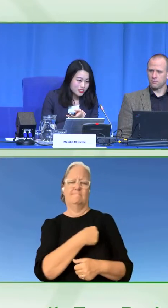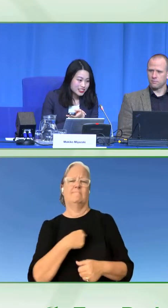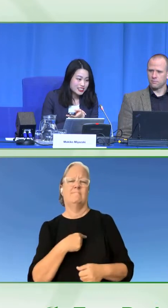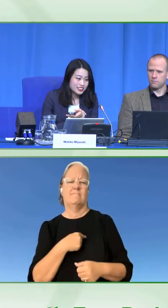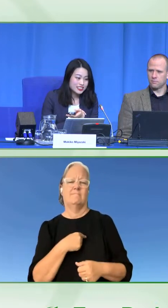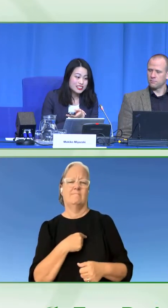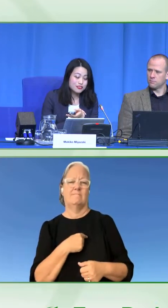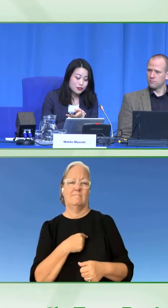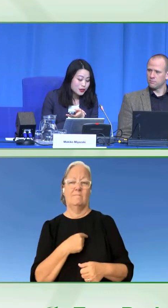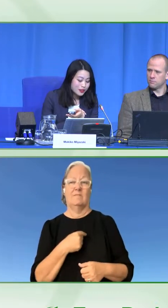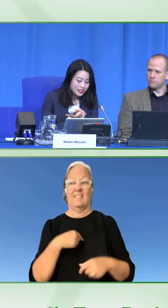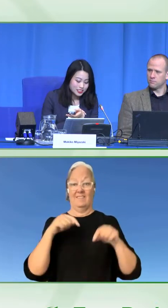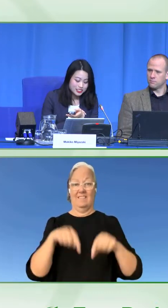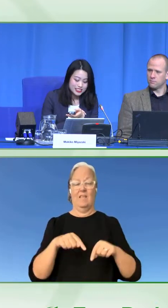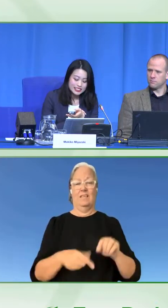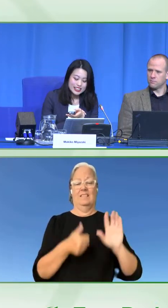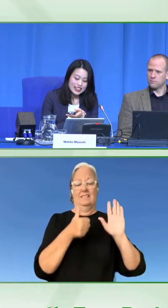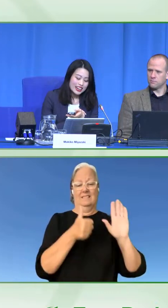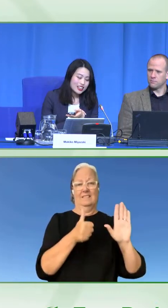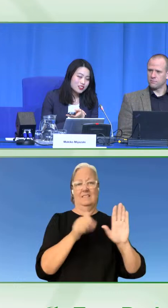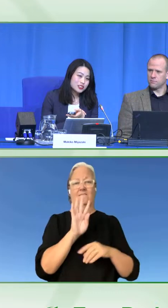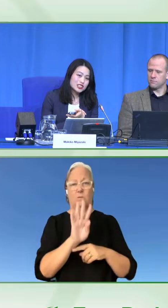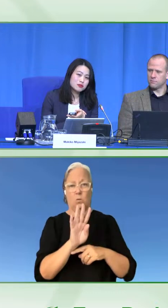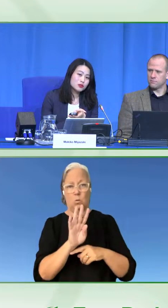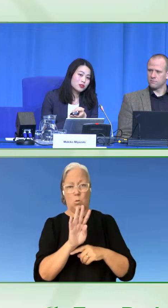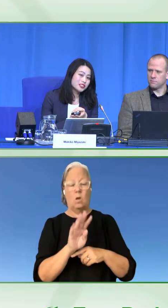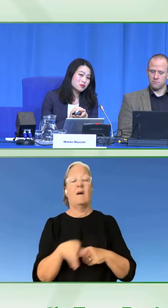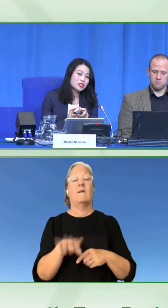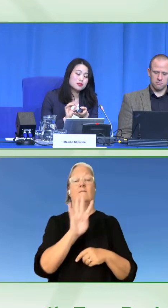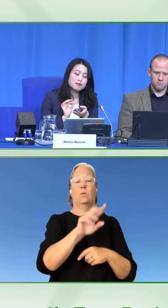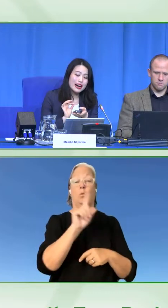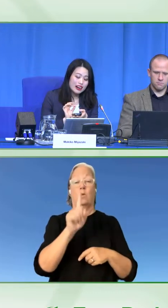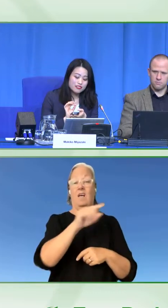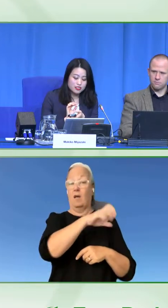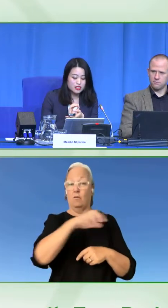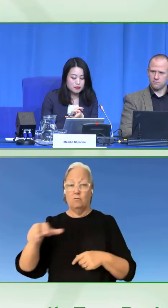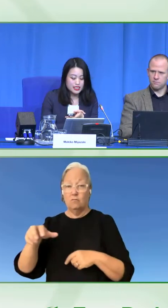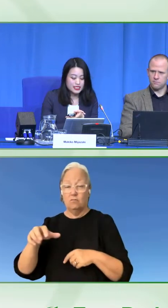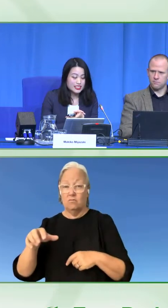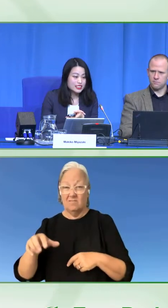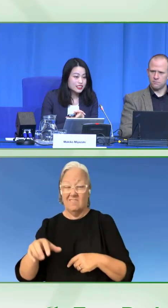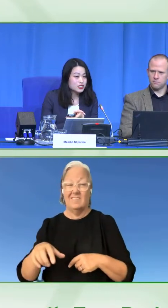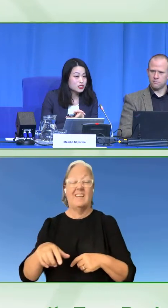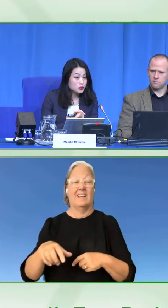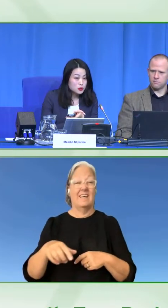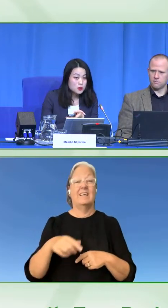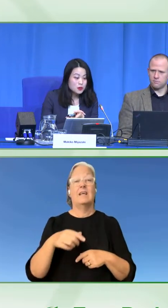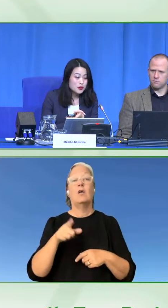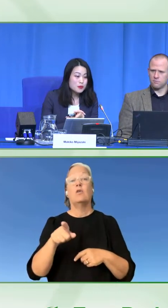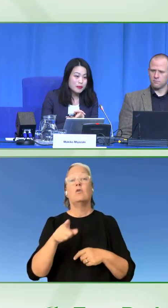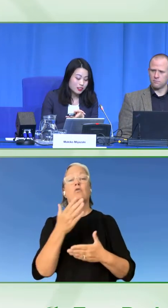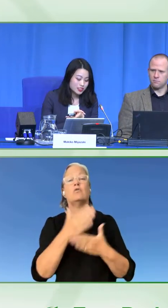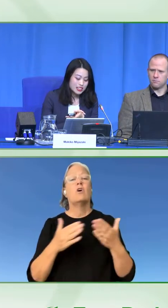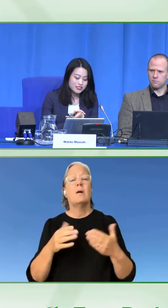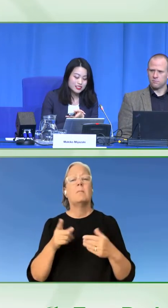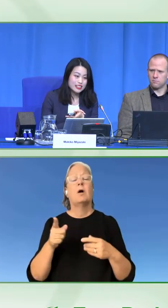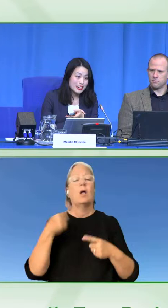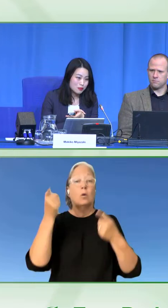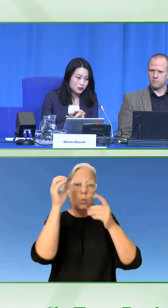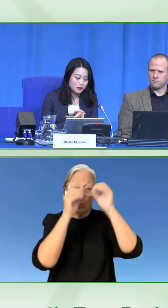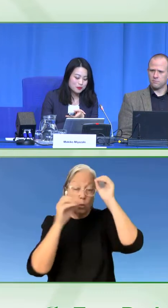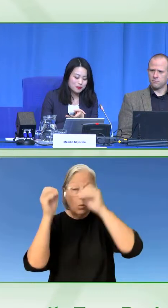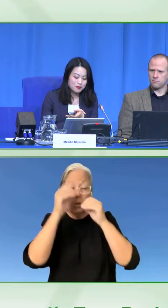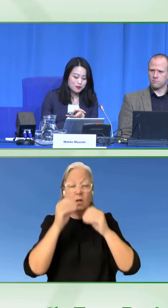Many people with disabilities cooperate with us in workshops, demonstrations and selection